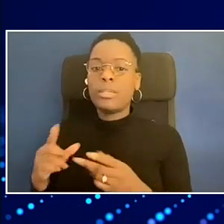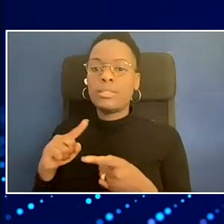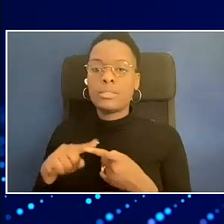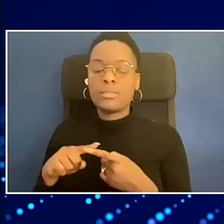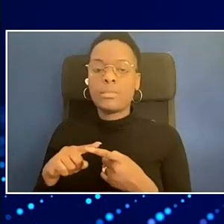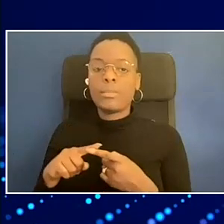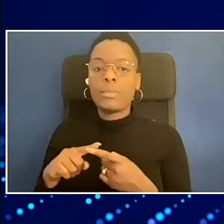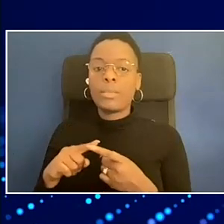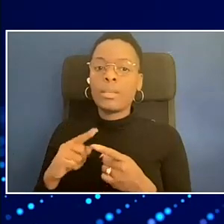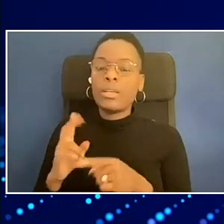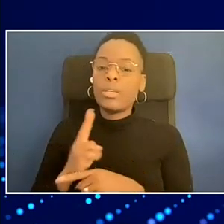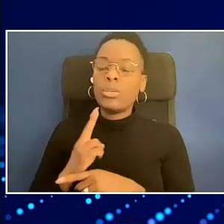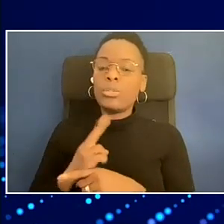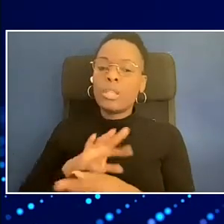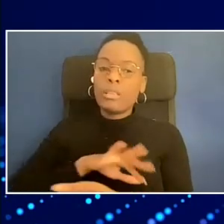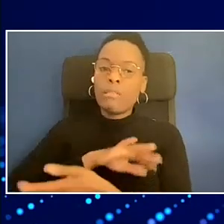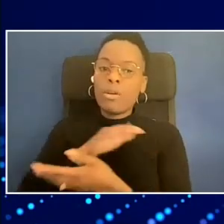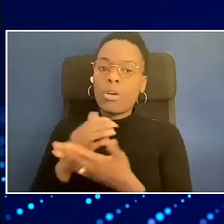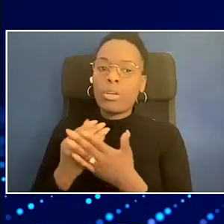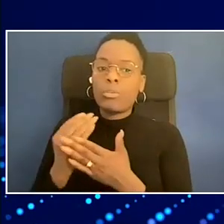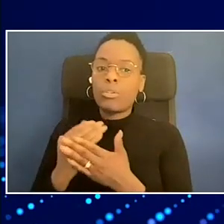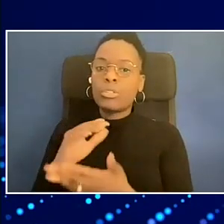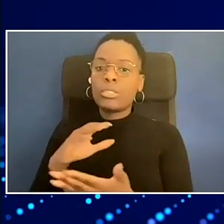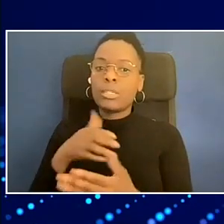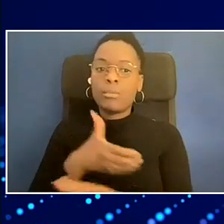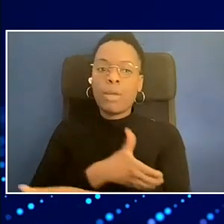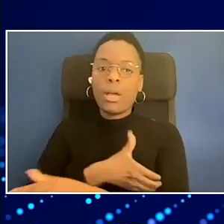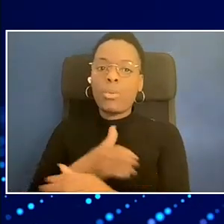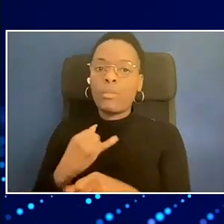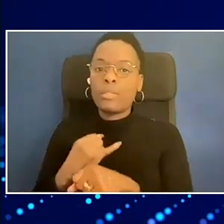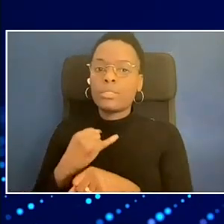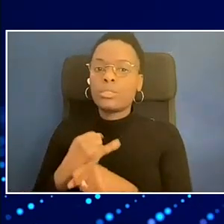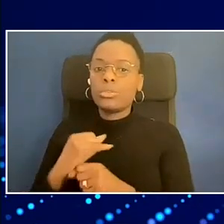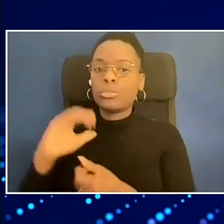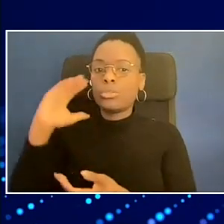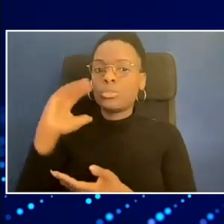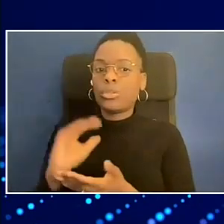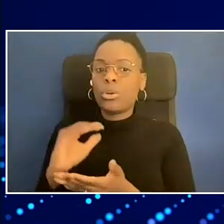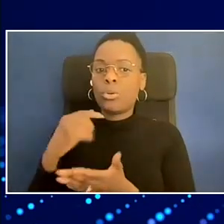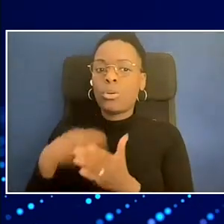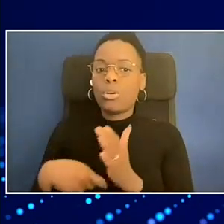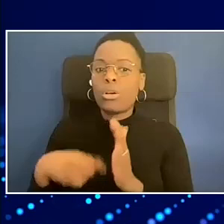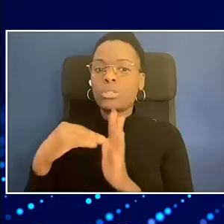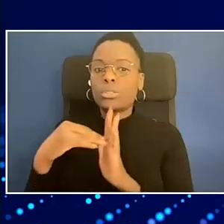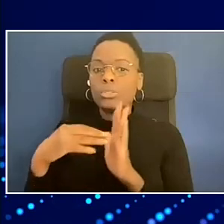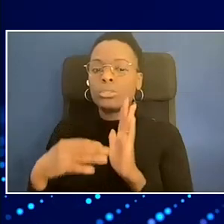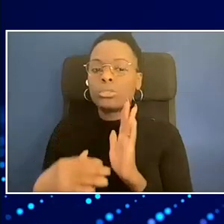institutions to lower the actual cost to students for books and supplies, and ensuring that students have books and